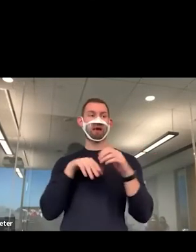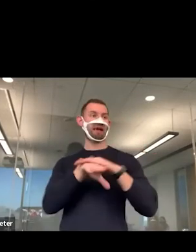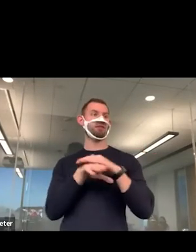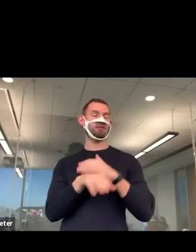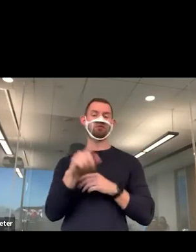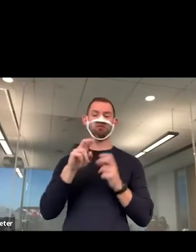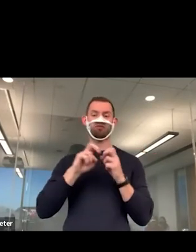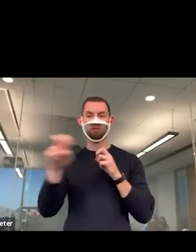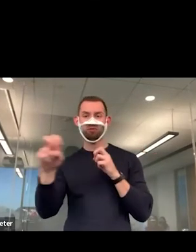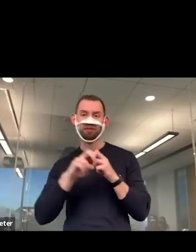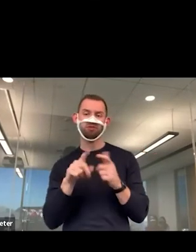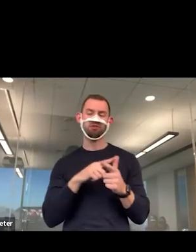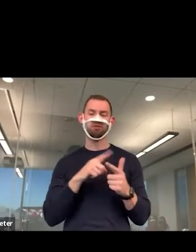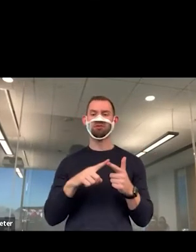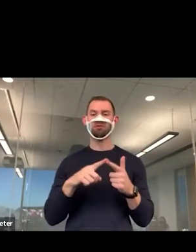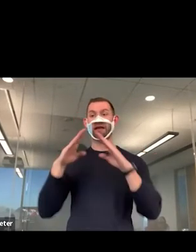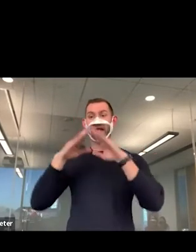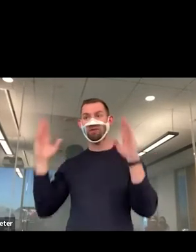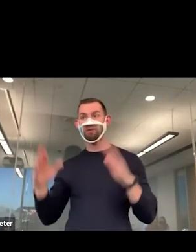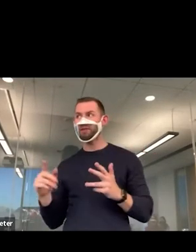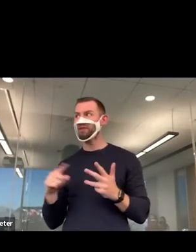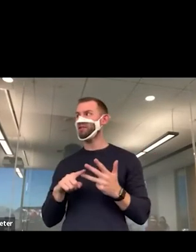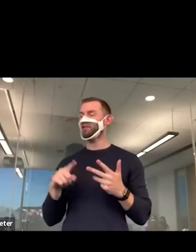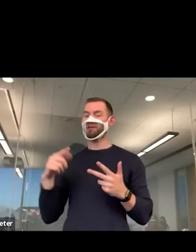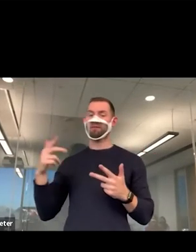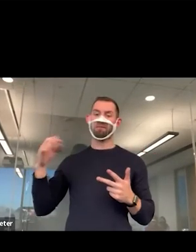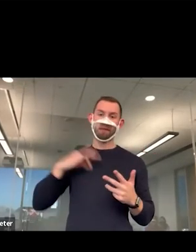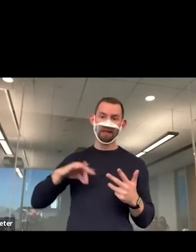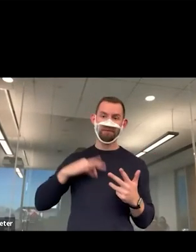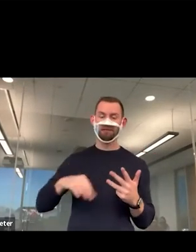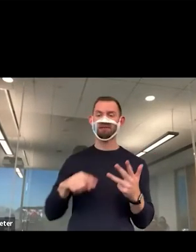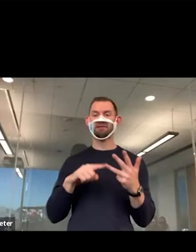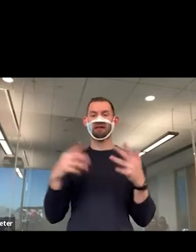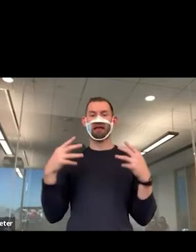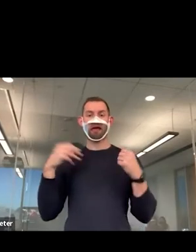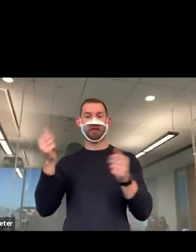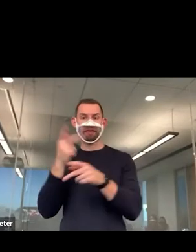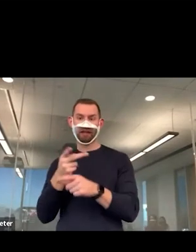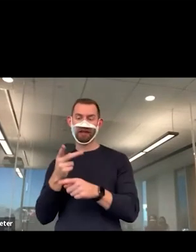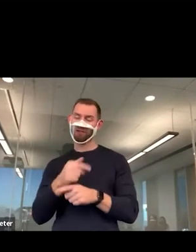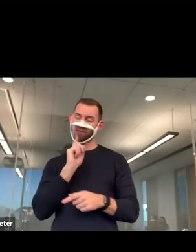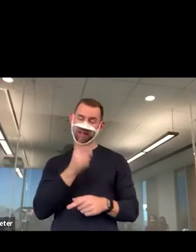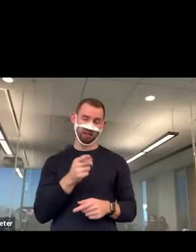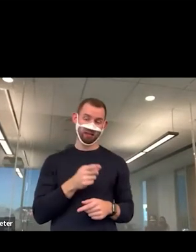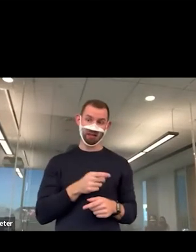access to benefits access to health care access to anything if you have a disability was